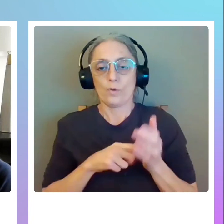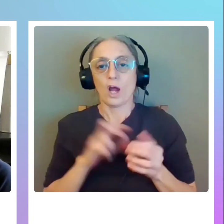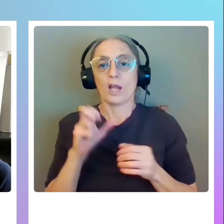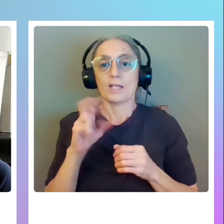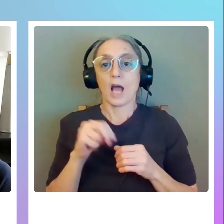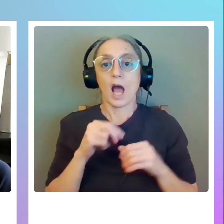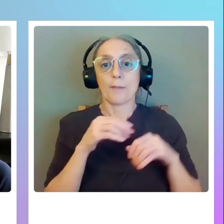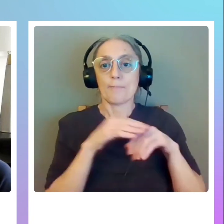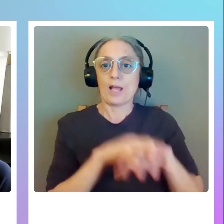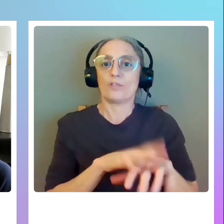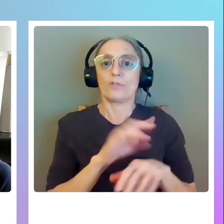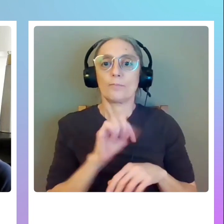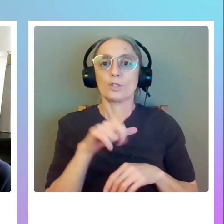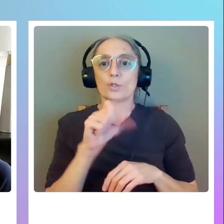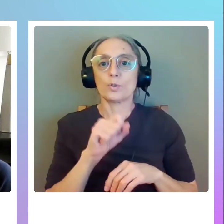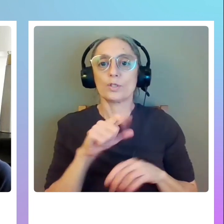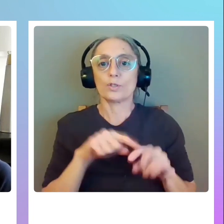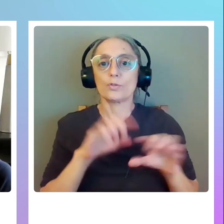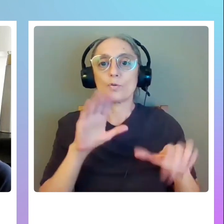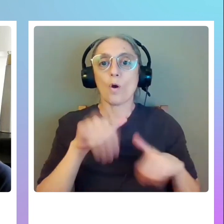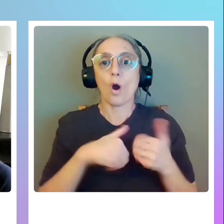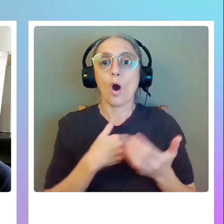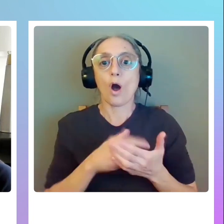to do all that you will like to do in your work these days?"